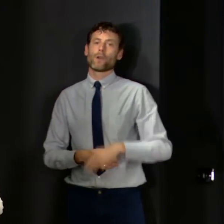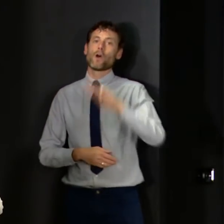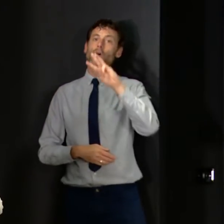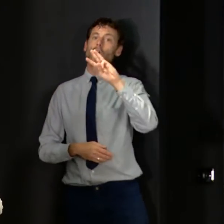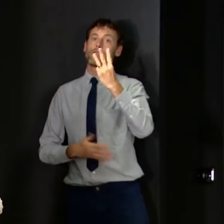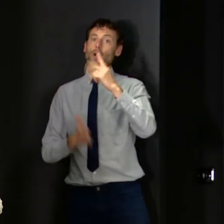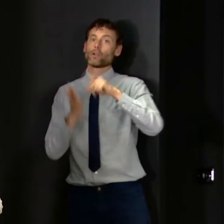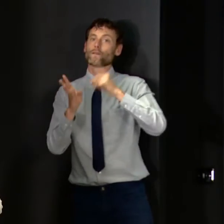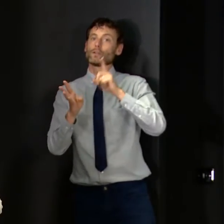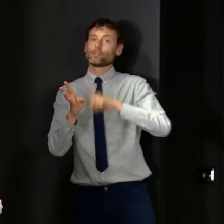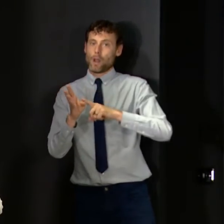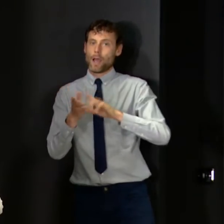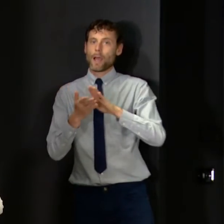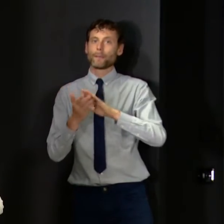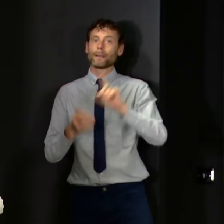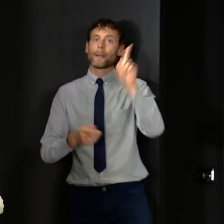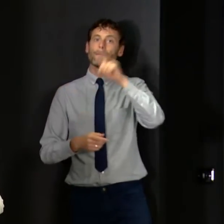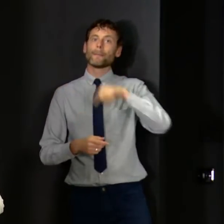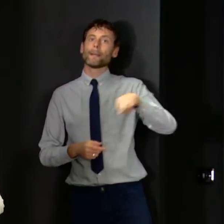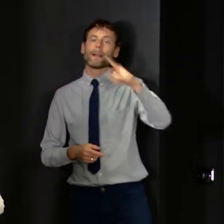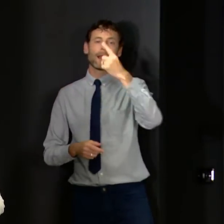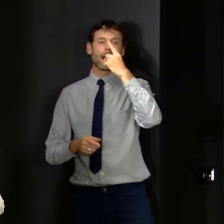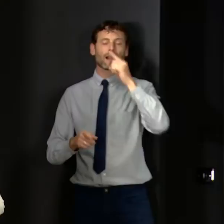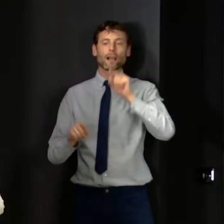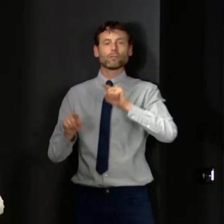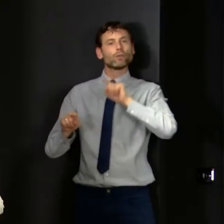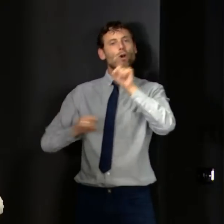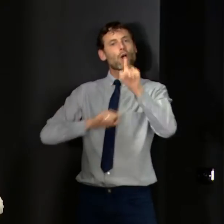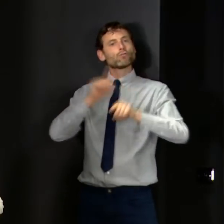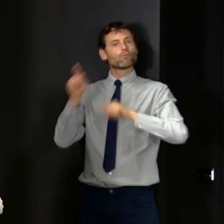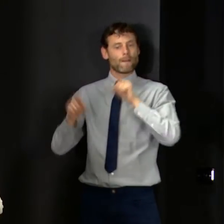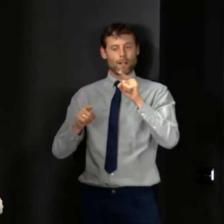people in Scotland to travel no more than five miles for leisure and